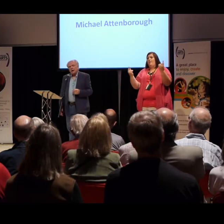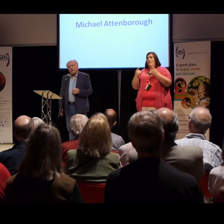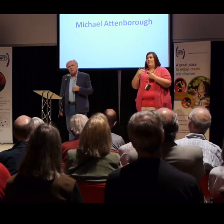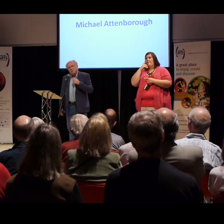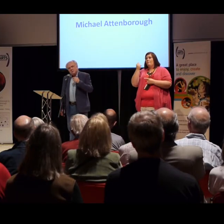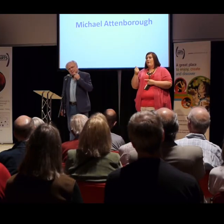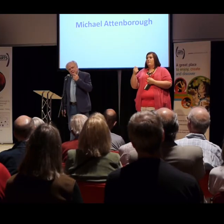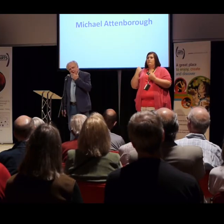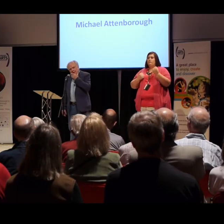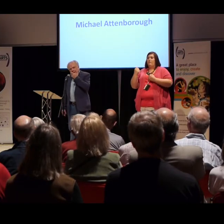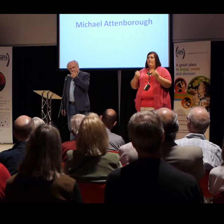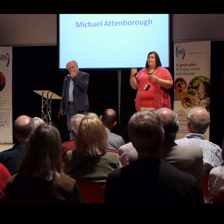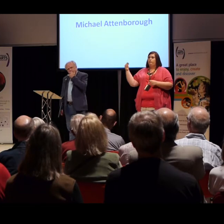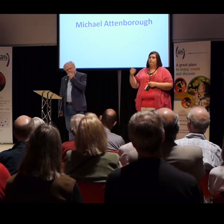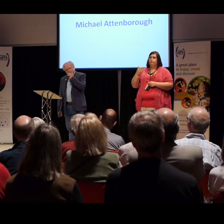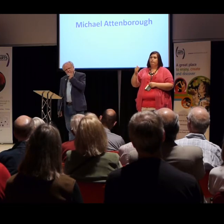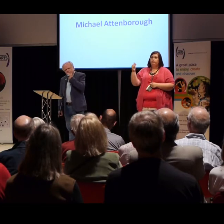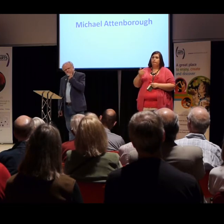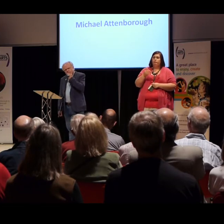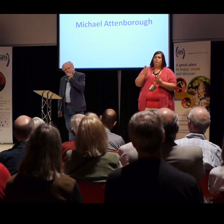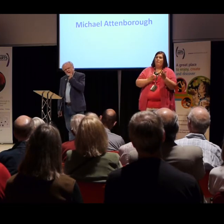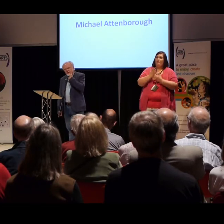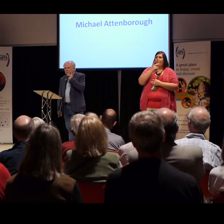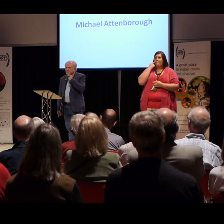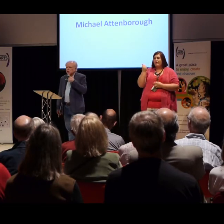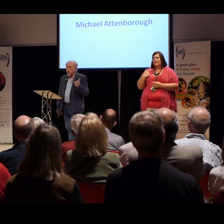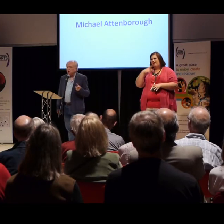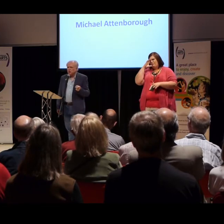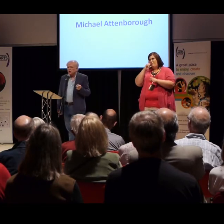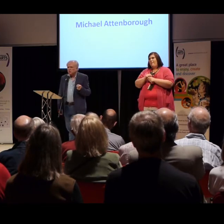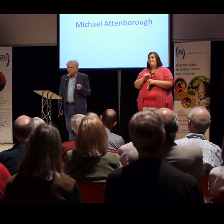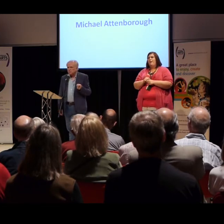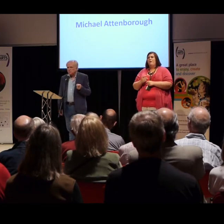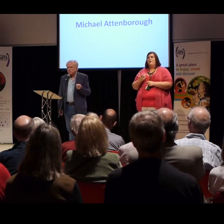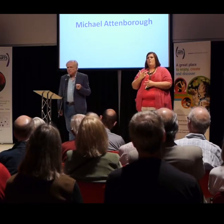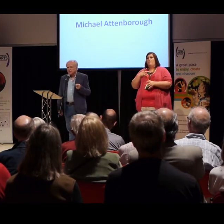And I remember so clearly, us being stopped at Customs.